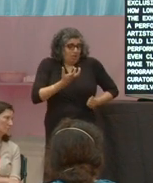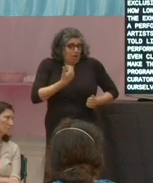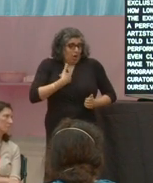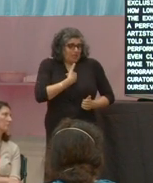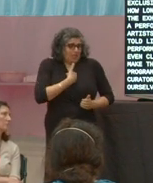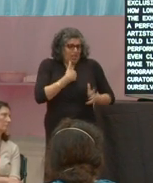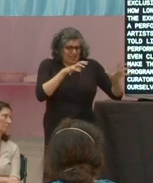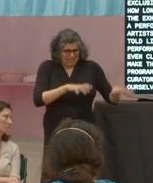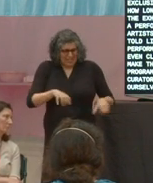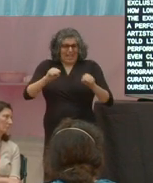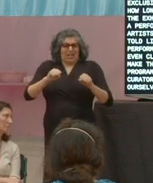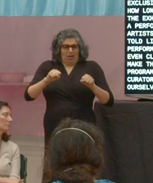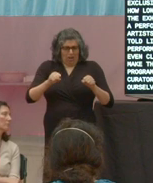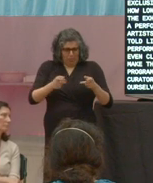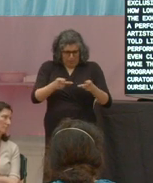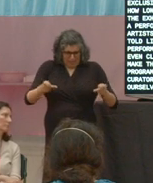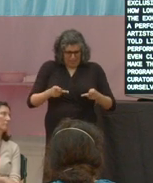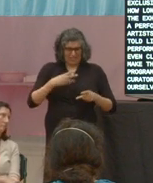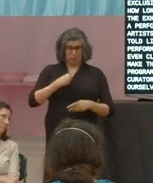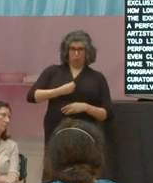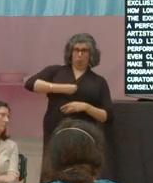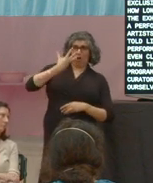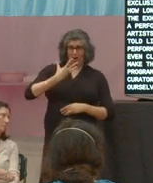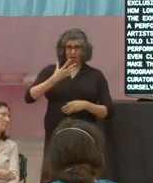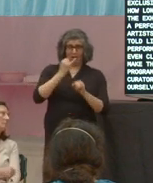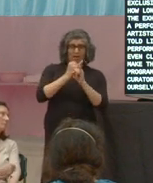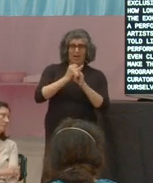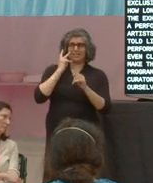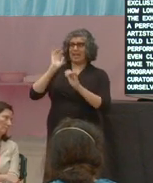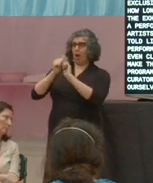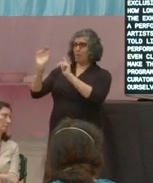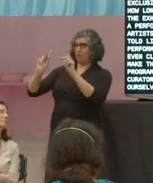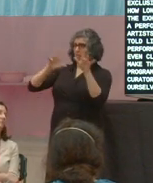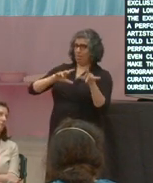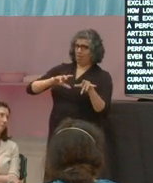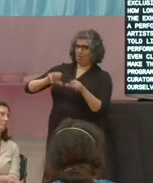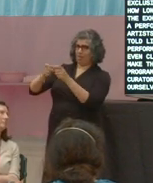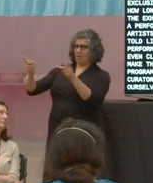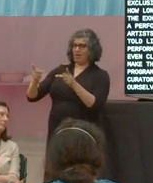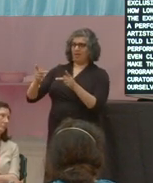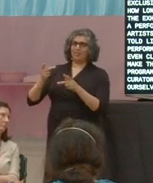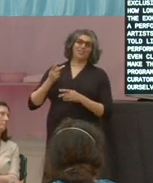space in this white institutions, and also seeking in our way people will take space without consideration as well.